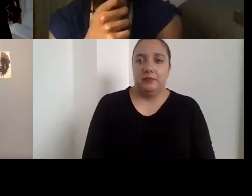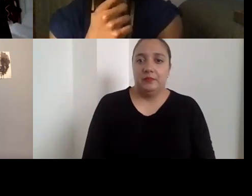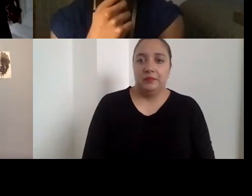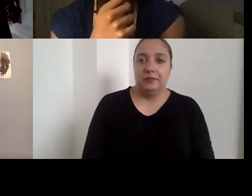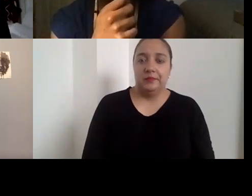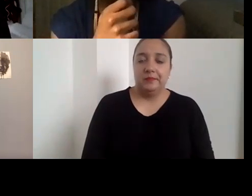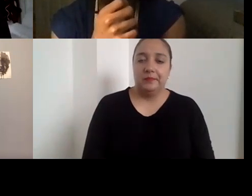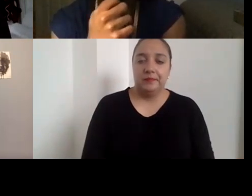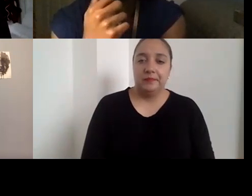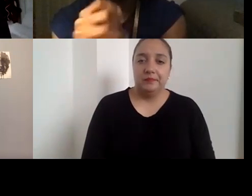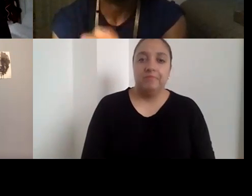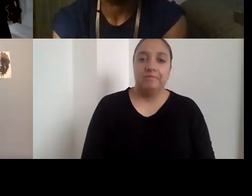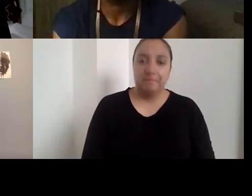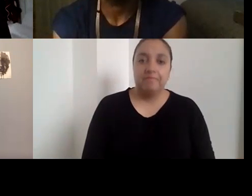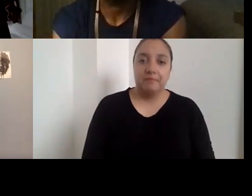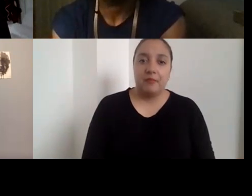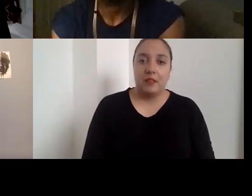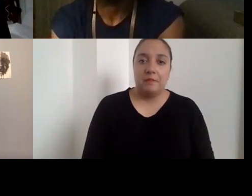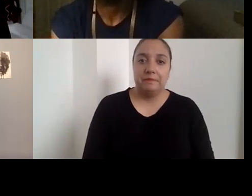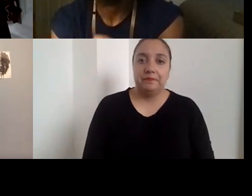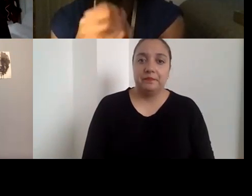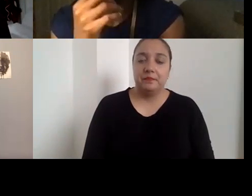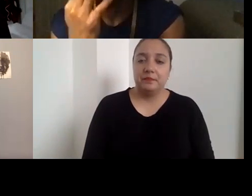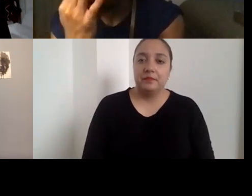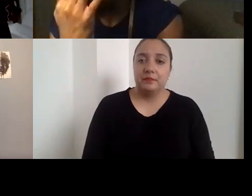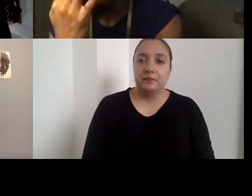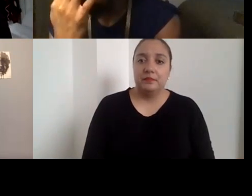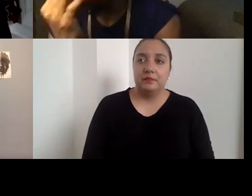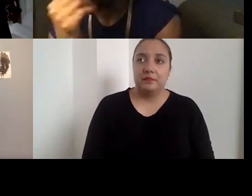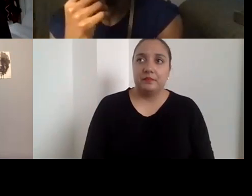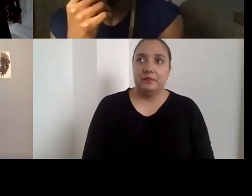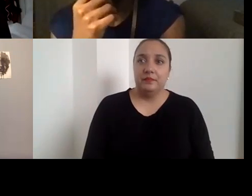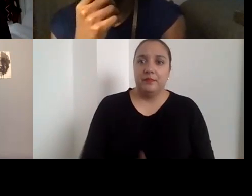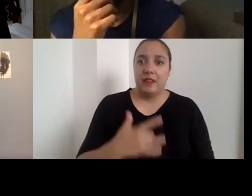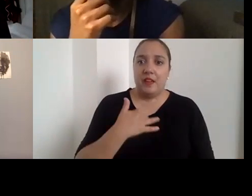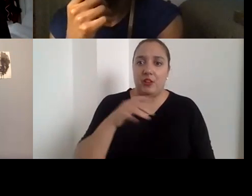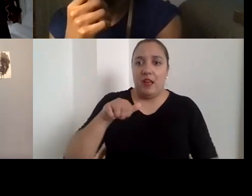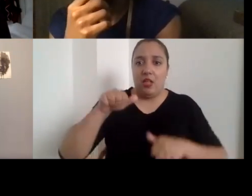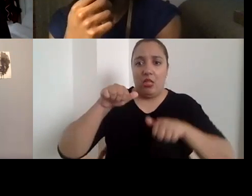Yeah, I feel like in precarity there is this